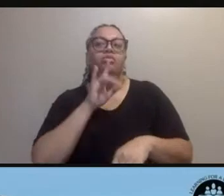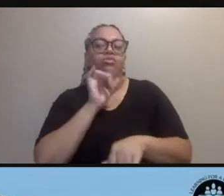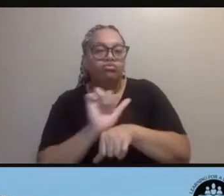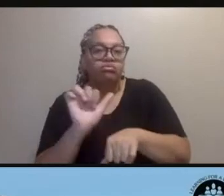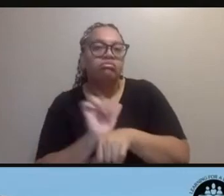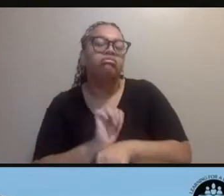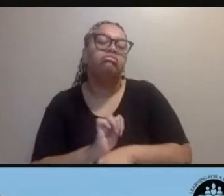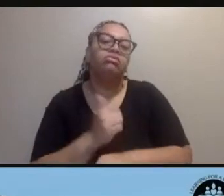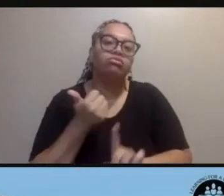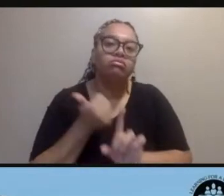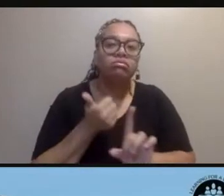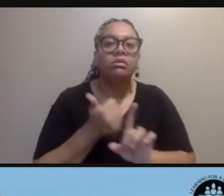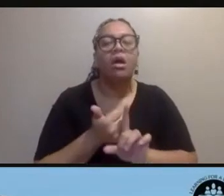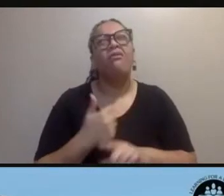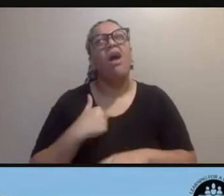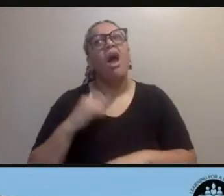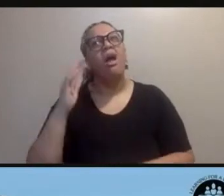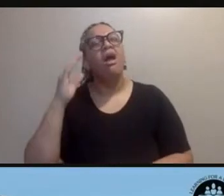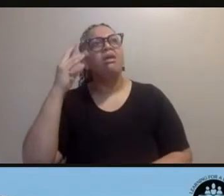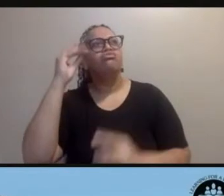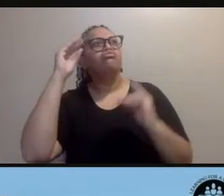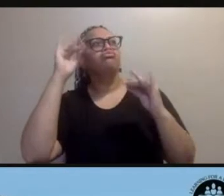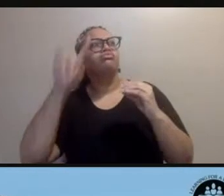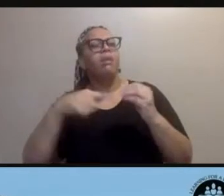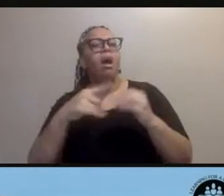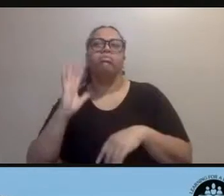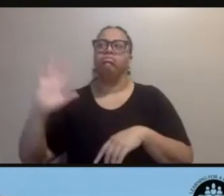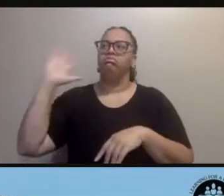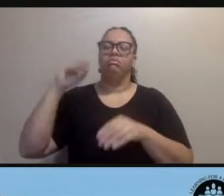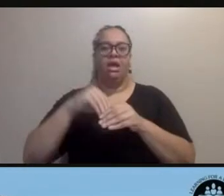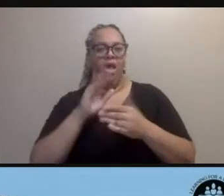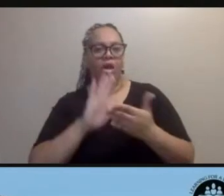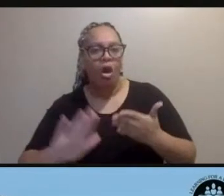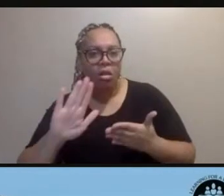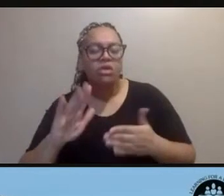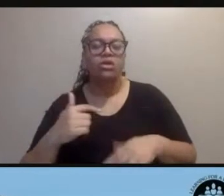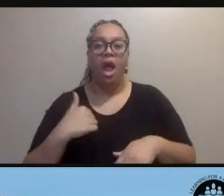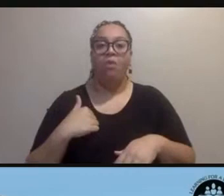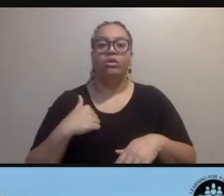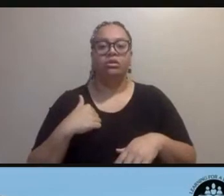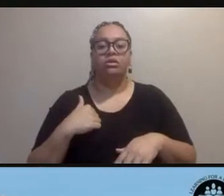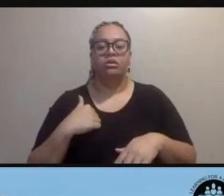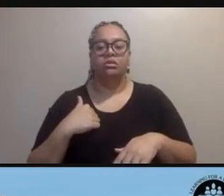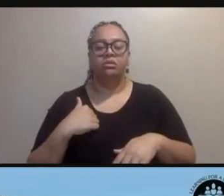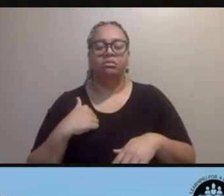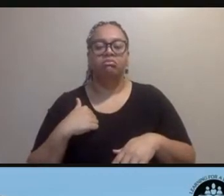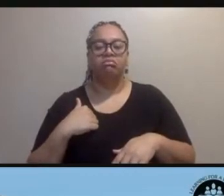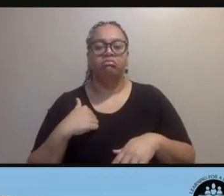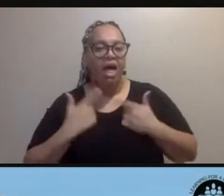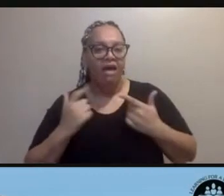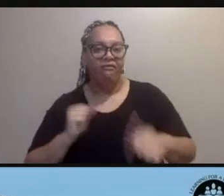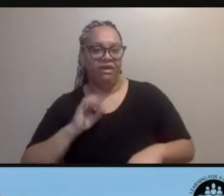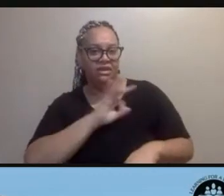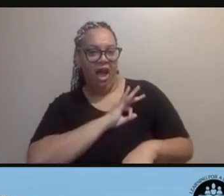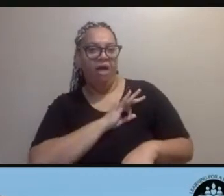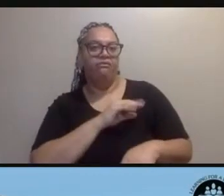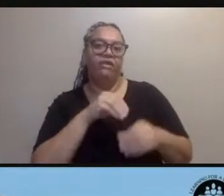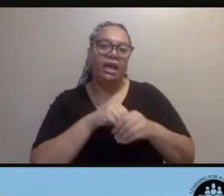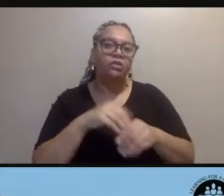BUILDING COMMUNITY AND AUTHENTIC CITY I KIND OF GO